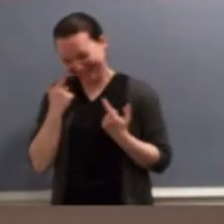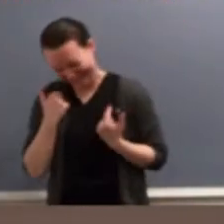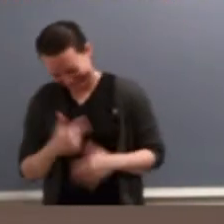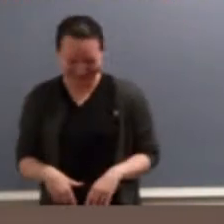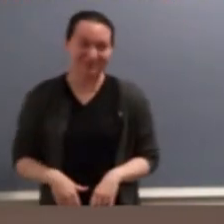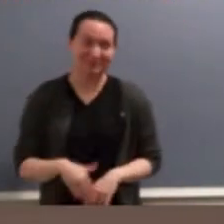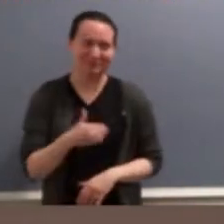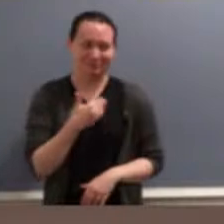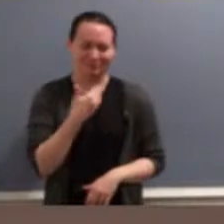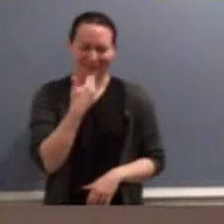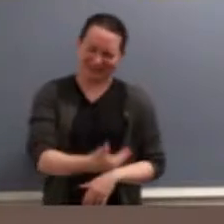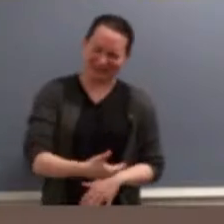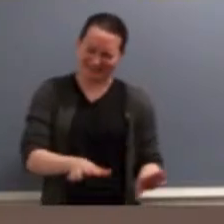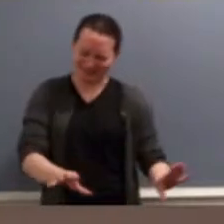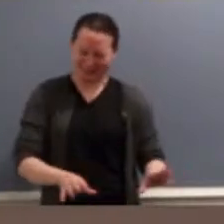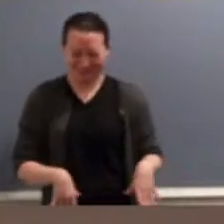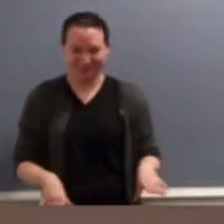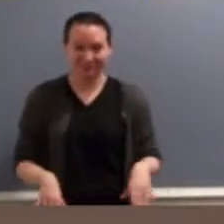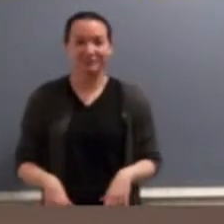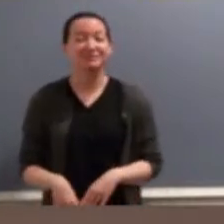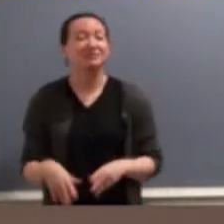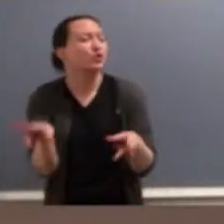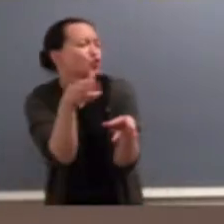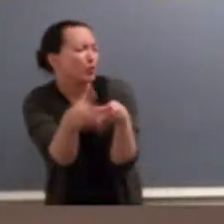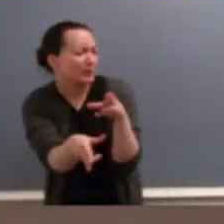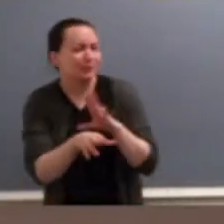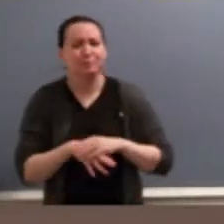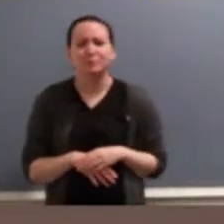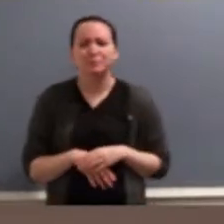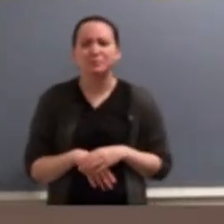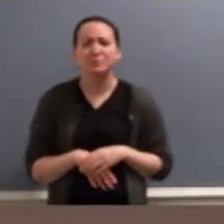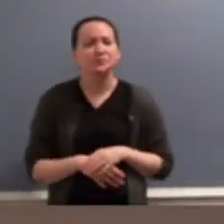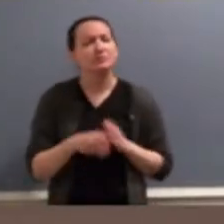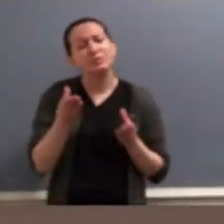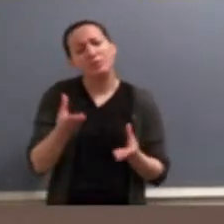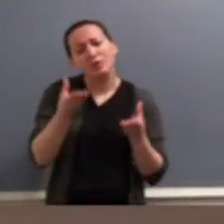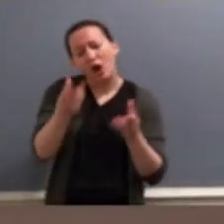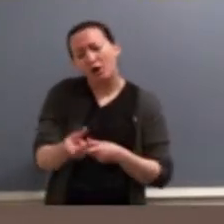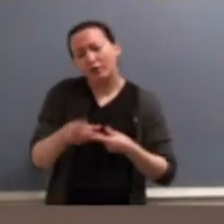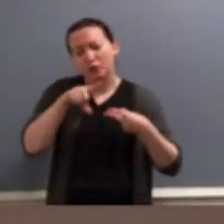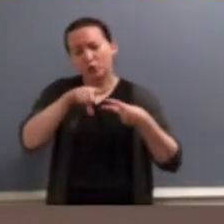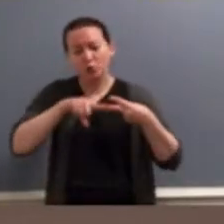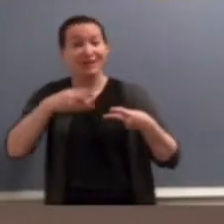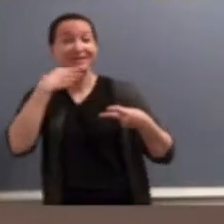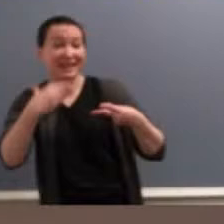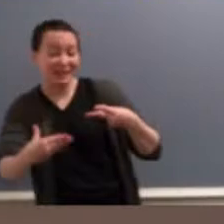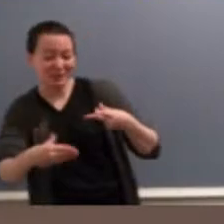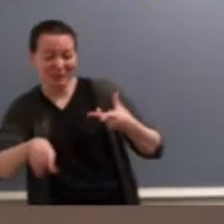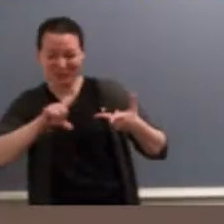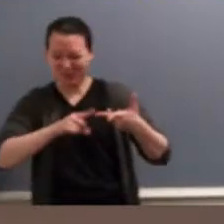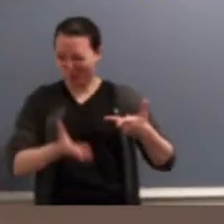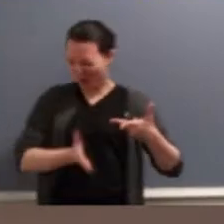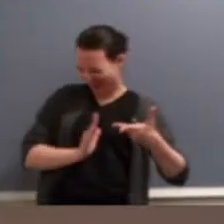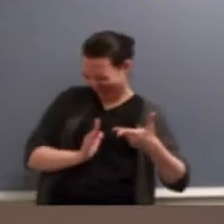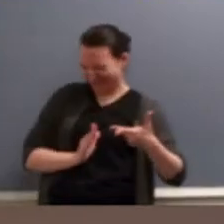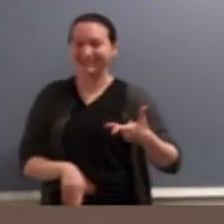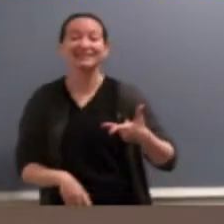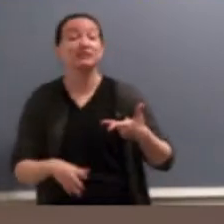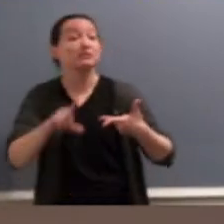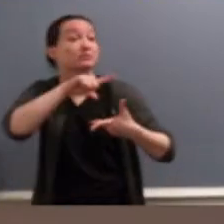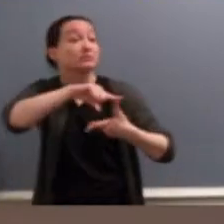thanks just real quick wanted to offer two thank yous and a request thank you in the recommended